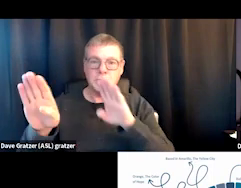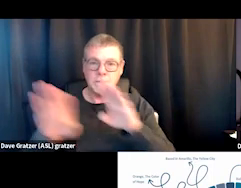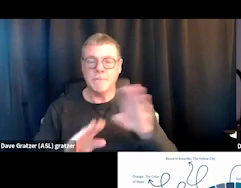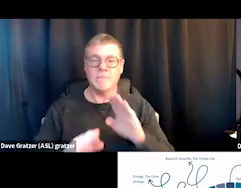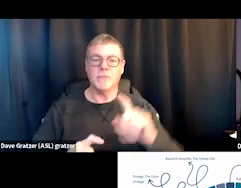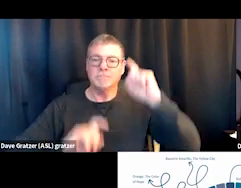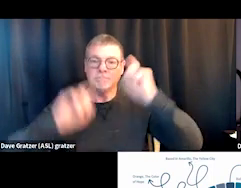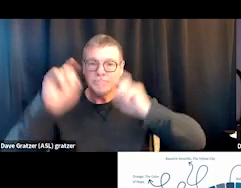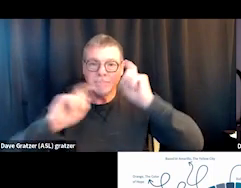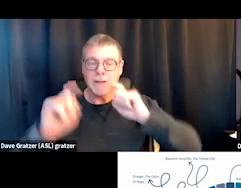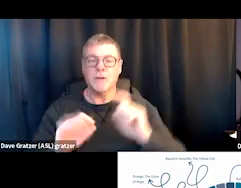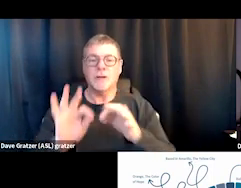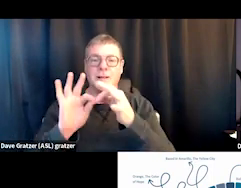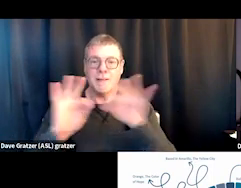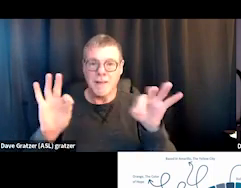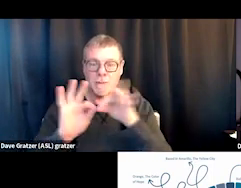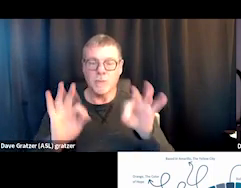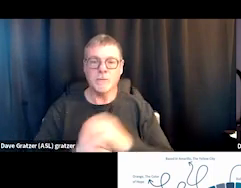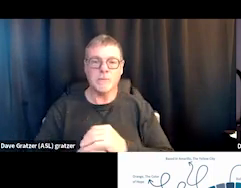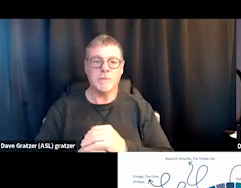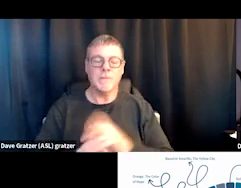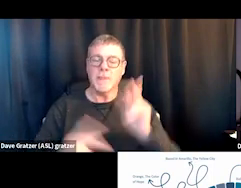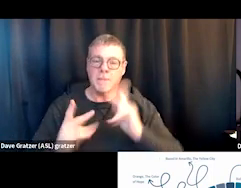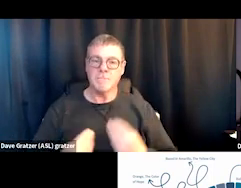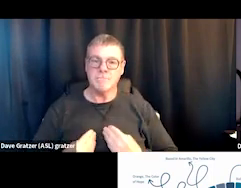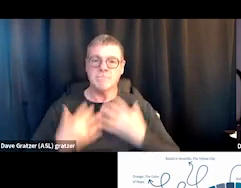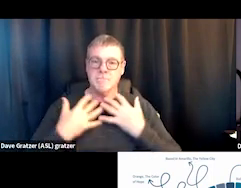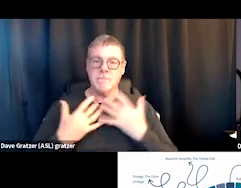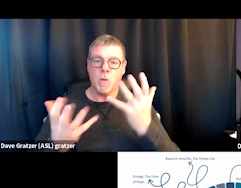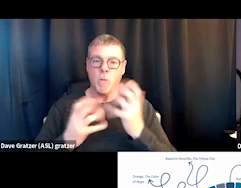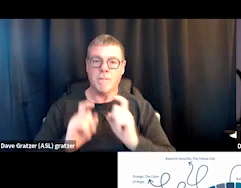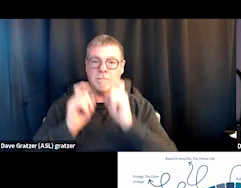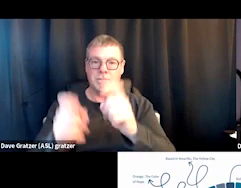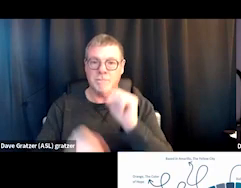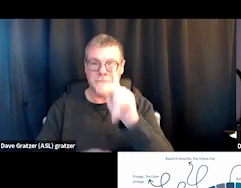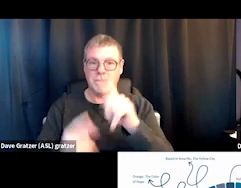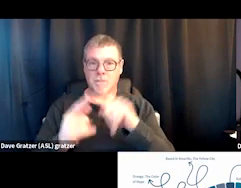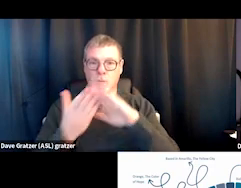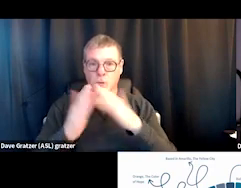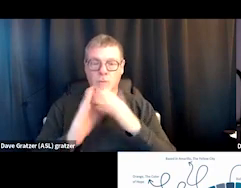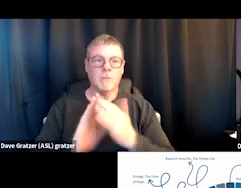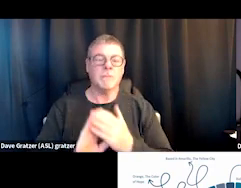the language, you know, people being inspired to want to get back to their communities, you know, wanting to be a mentor,